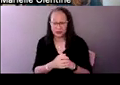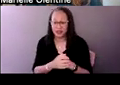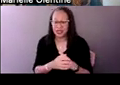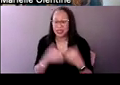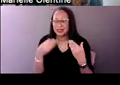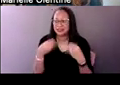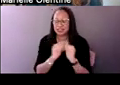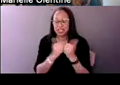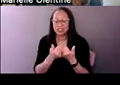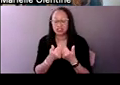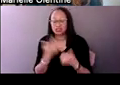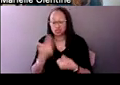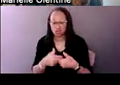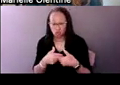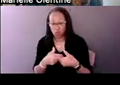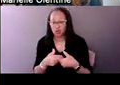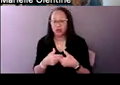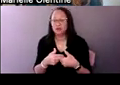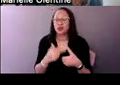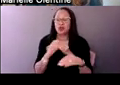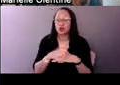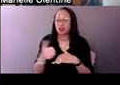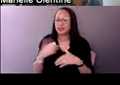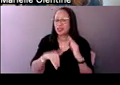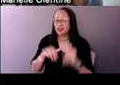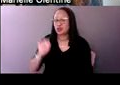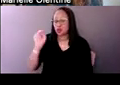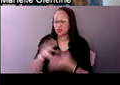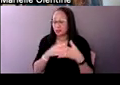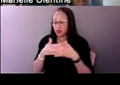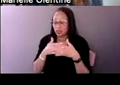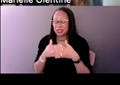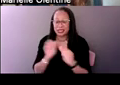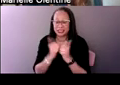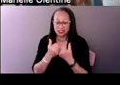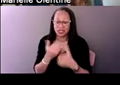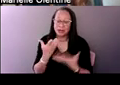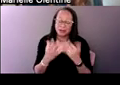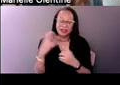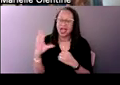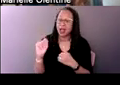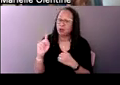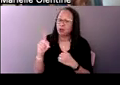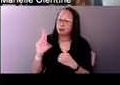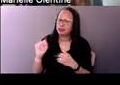So there's no value judgment attached to this. It just shows you a couple of different ways of working.